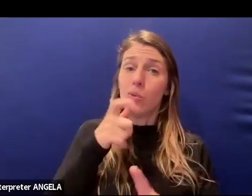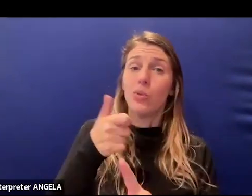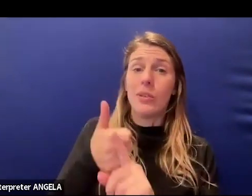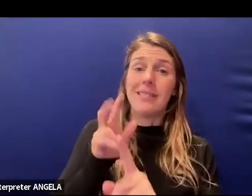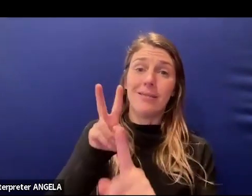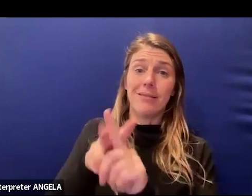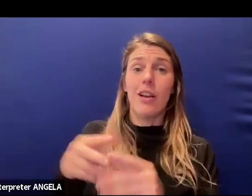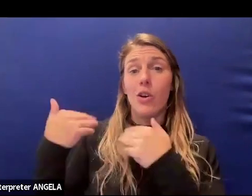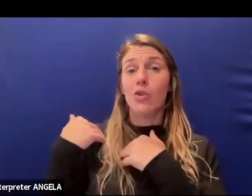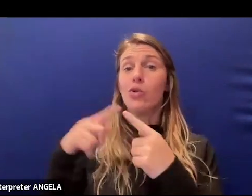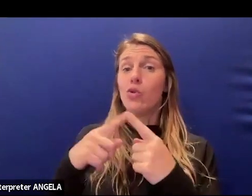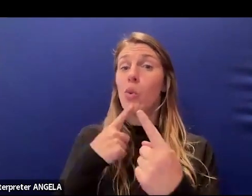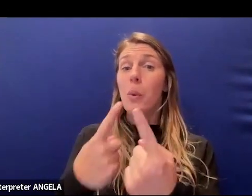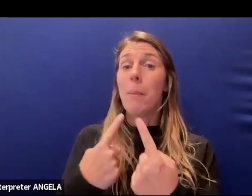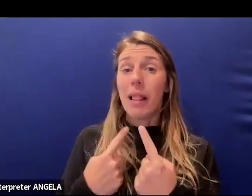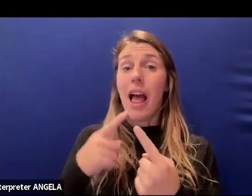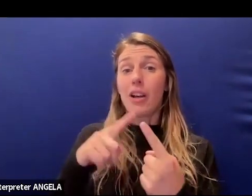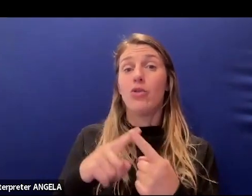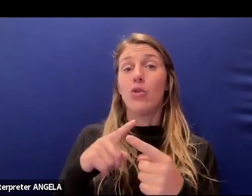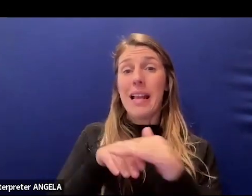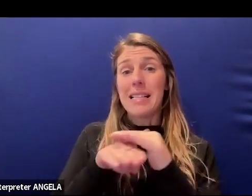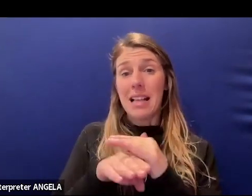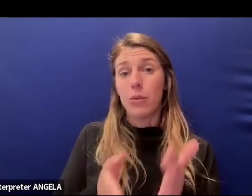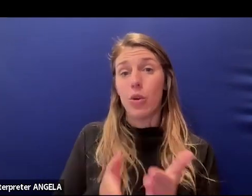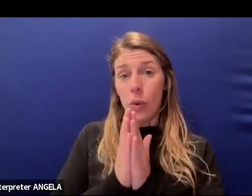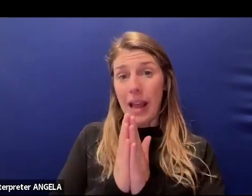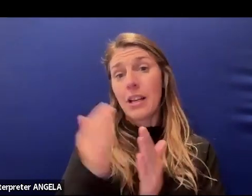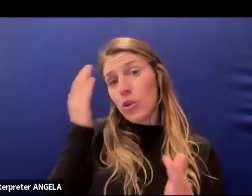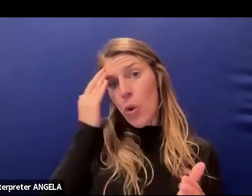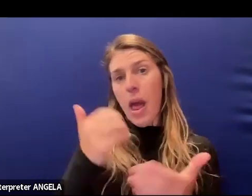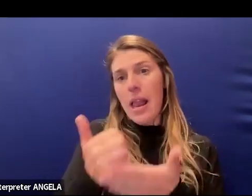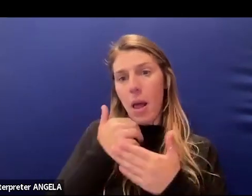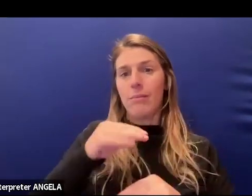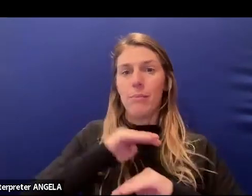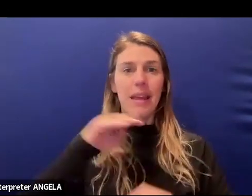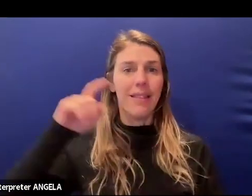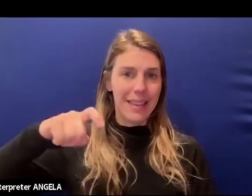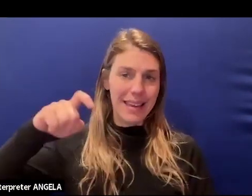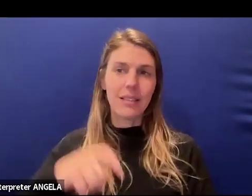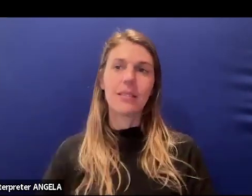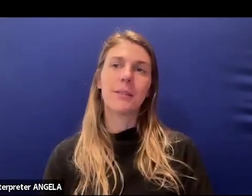who is designated to reply to accessibility requests and knows how to help meet those needs.